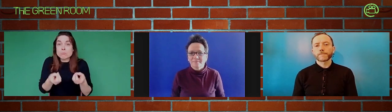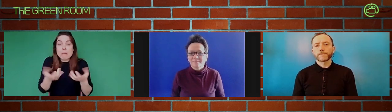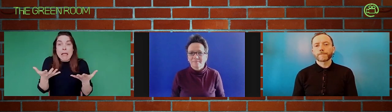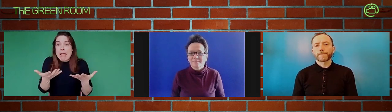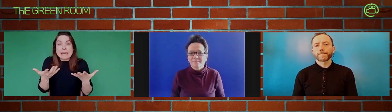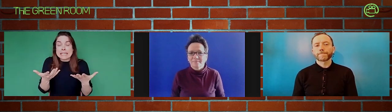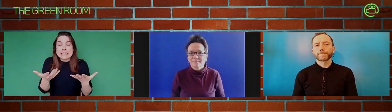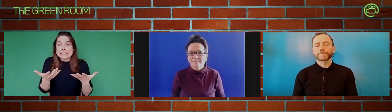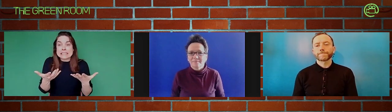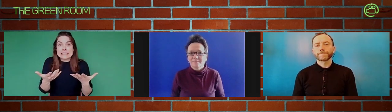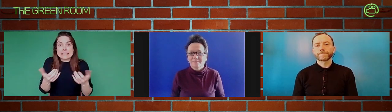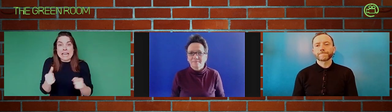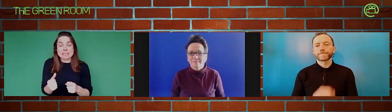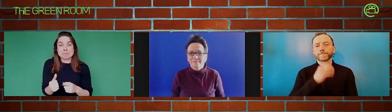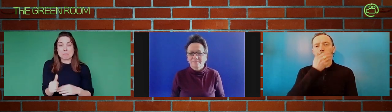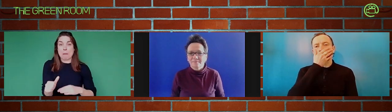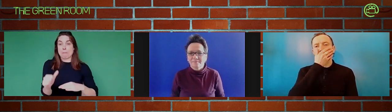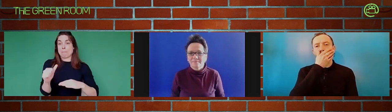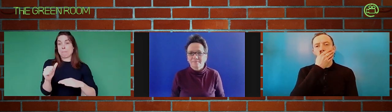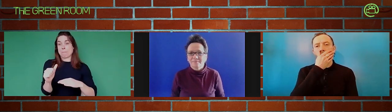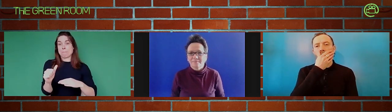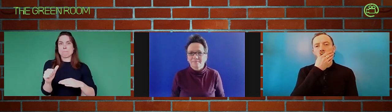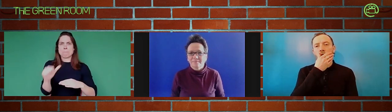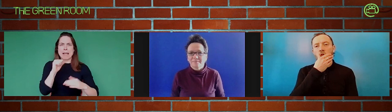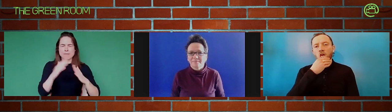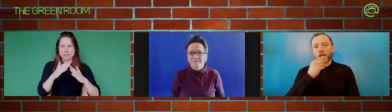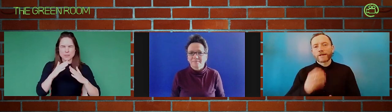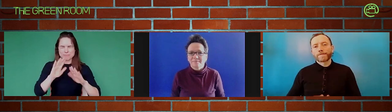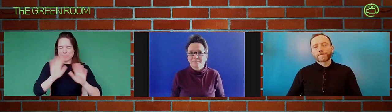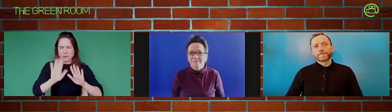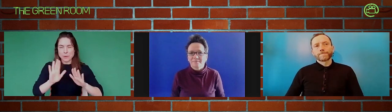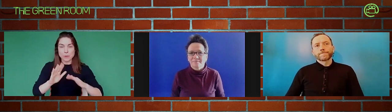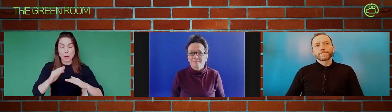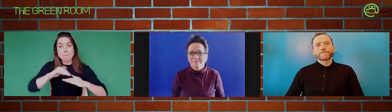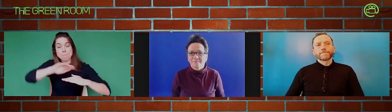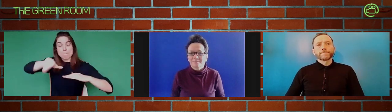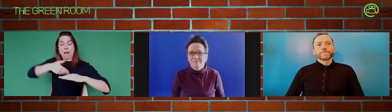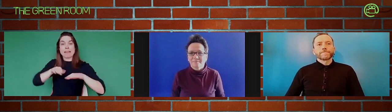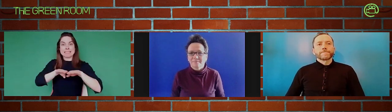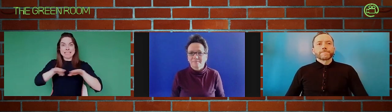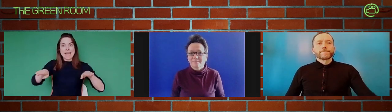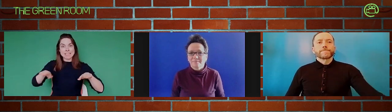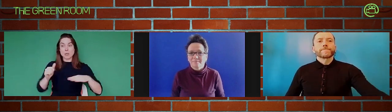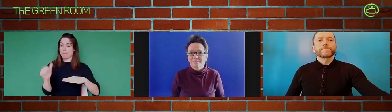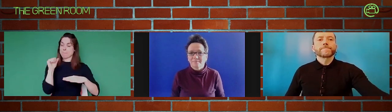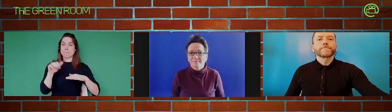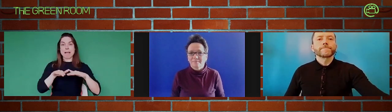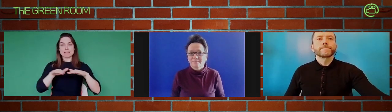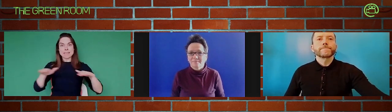Anyone backstage who does sign as well. I know that we've worked with